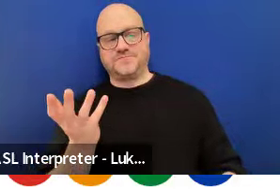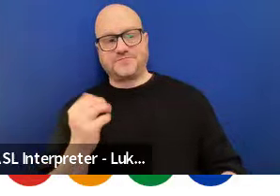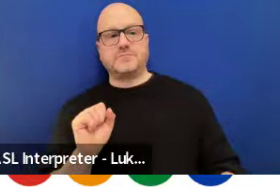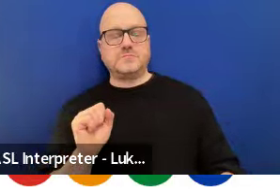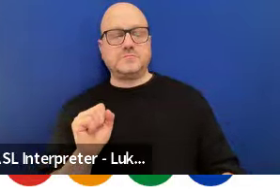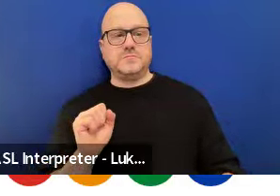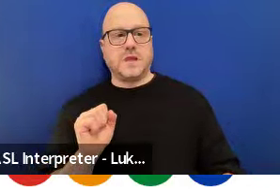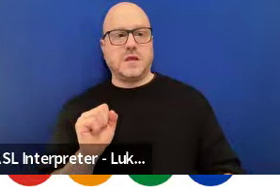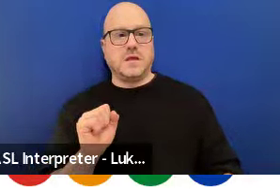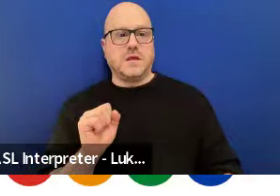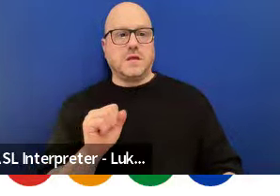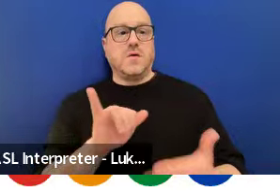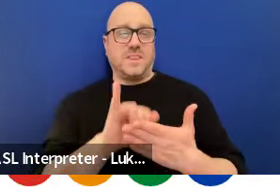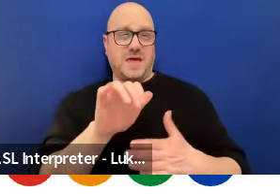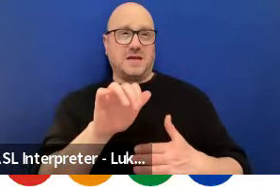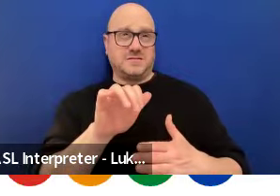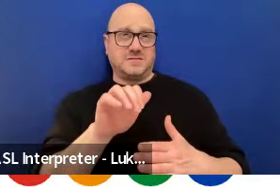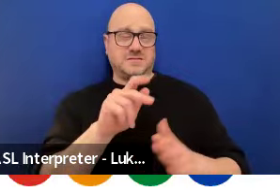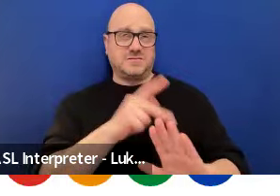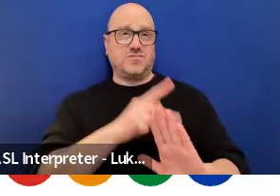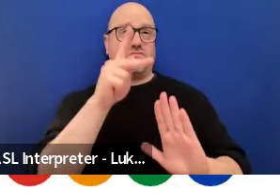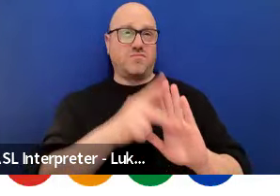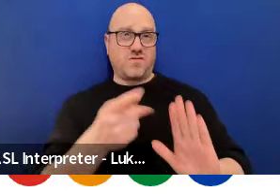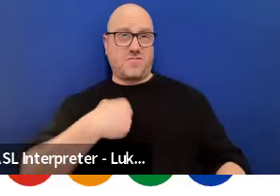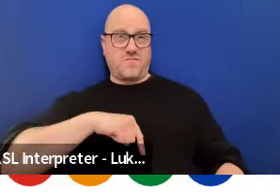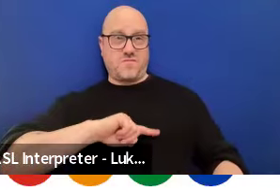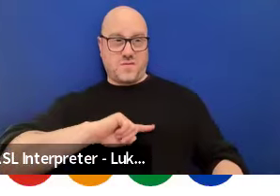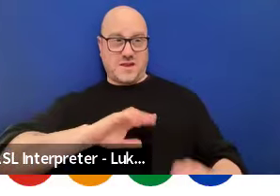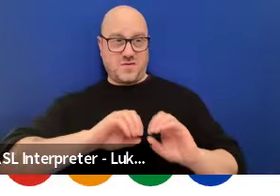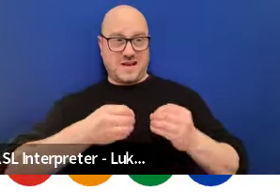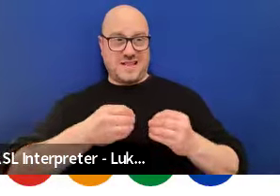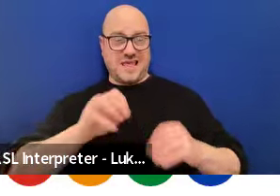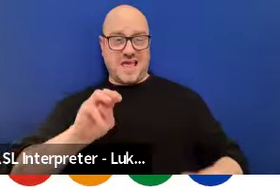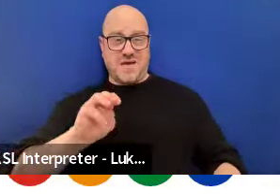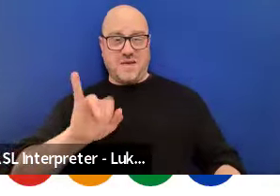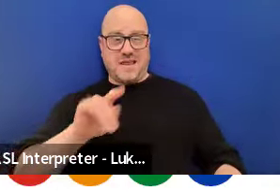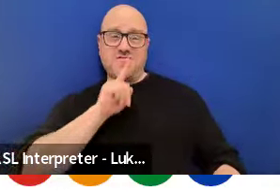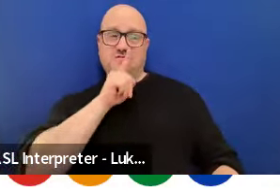LYFT TRIPS.